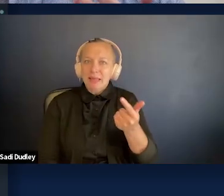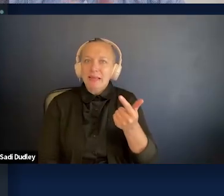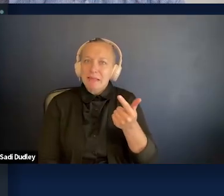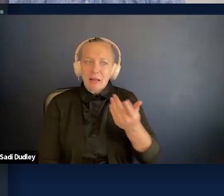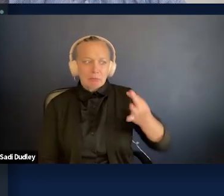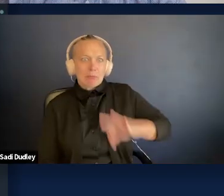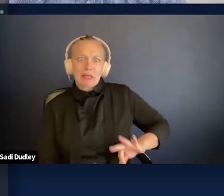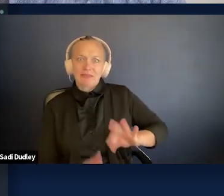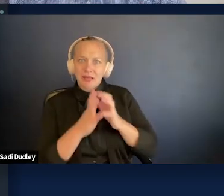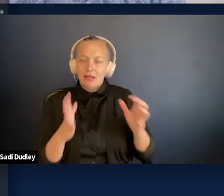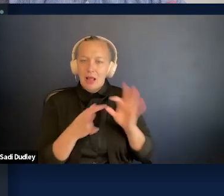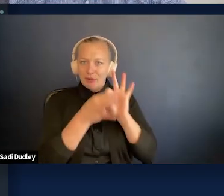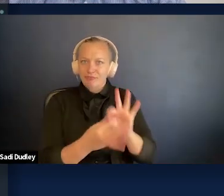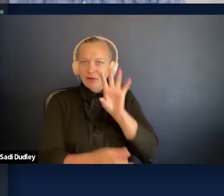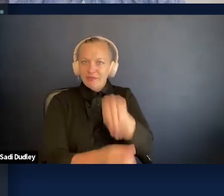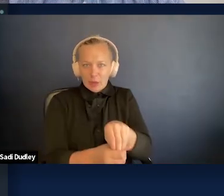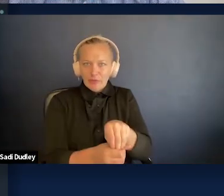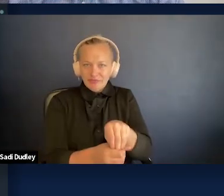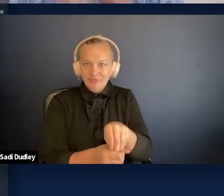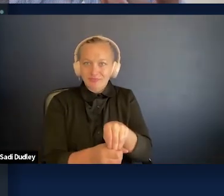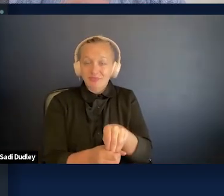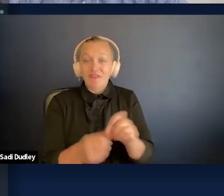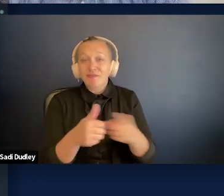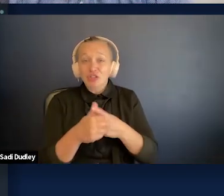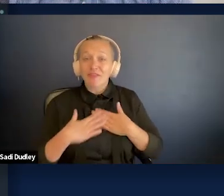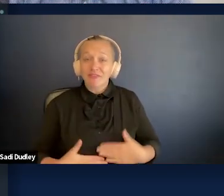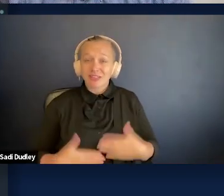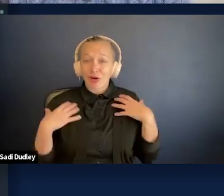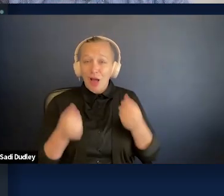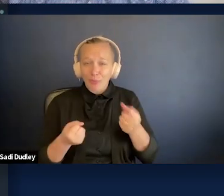Um, one, yes, as the physical health of the exercise. Adaptive sports provide.